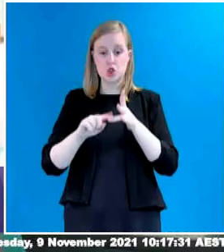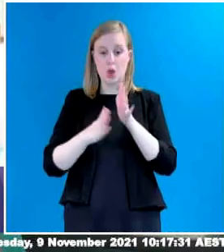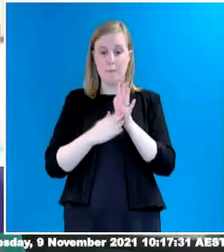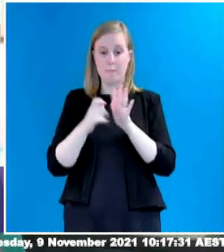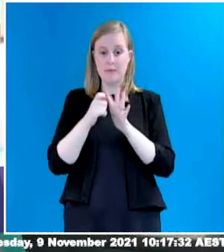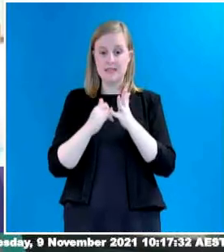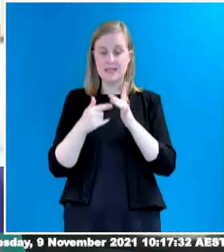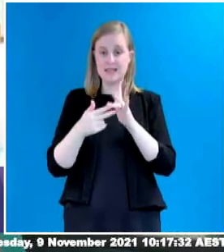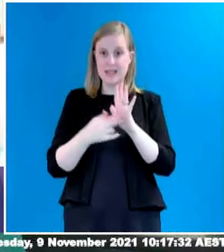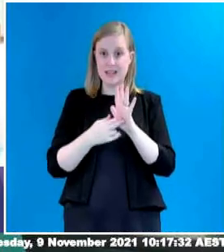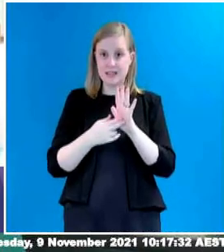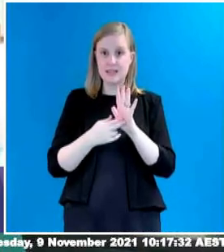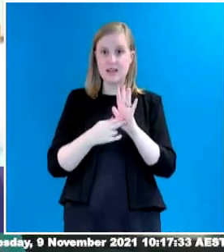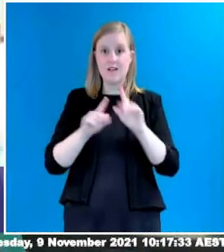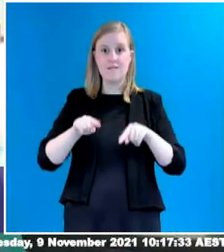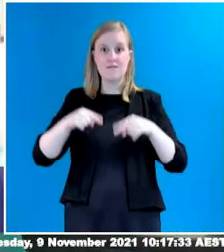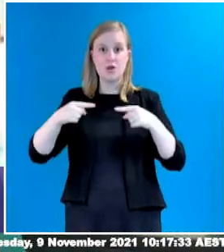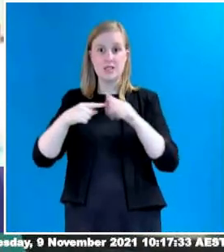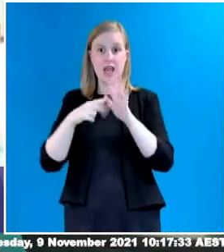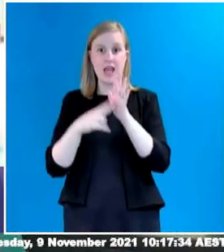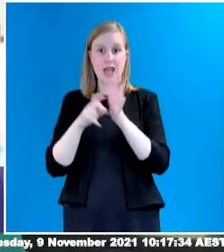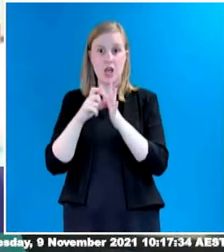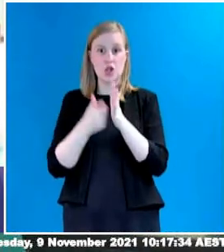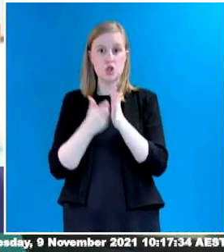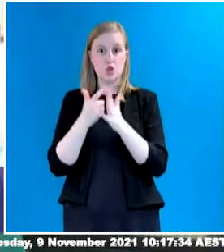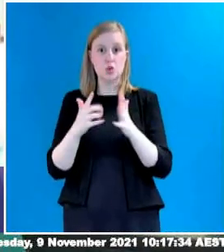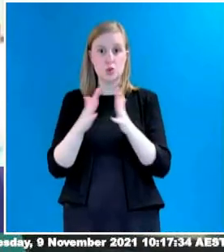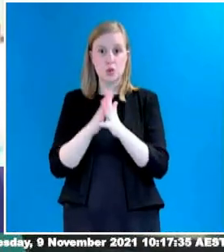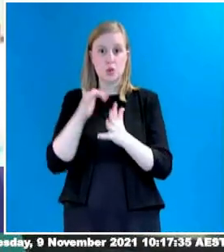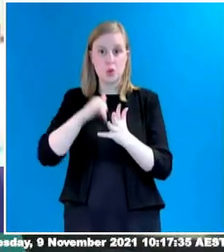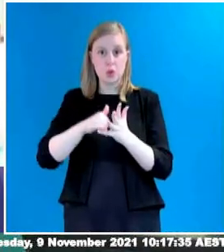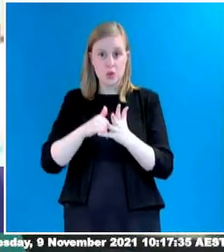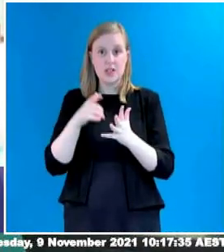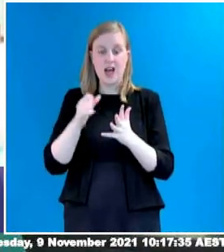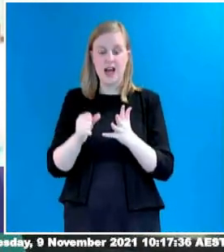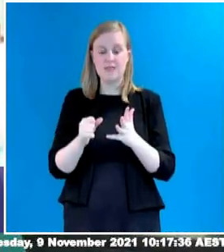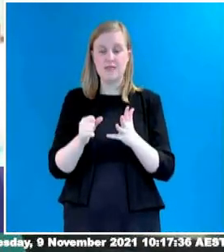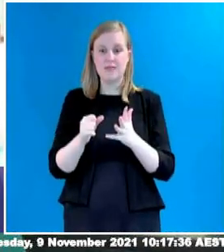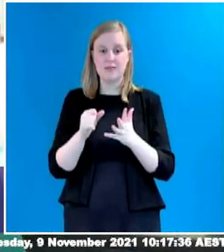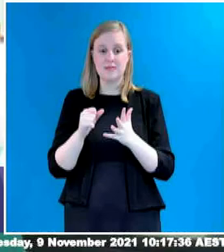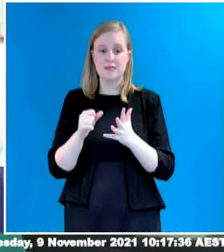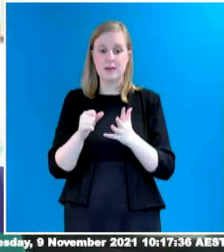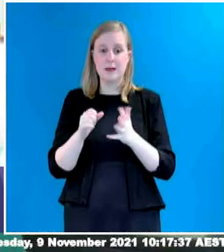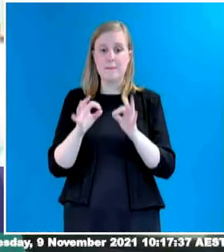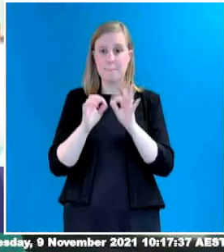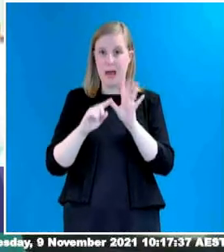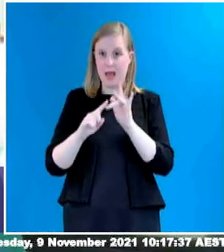That was a breach of bail and the power of police to enter premises without an